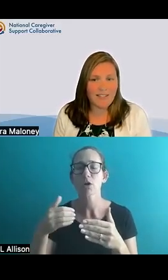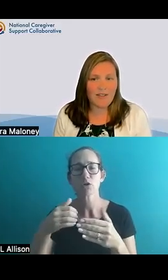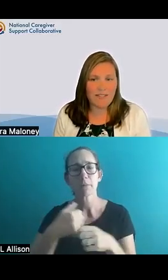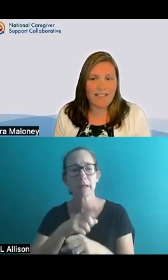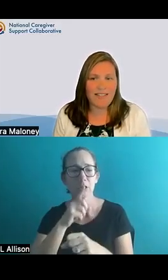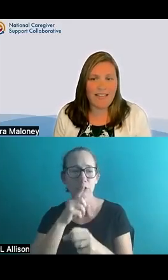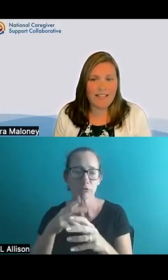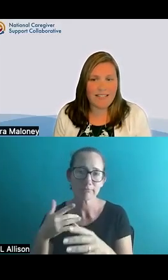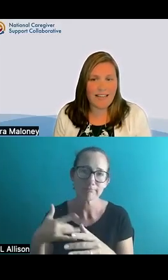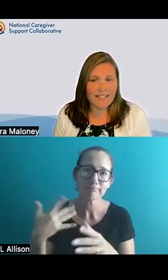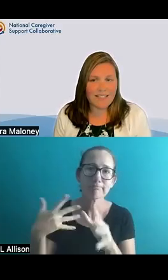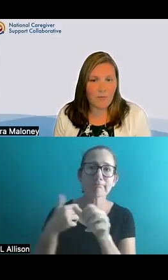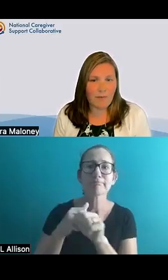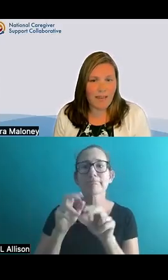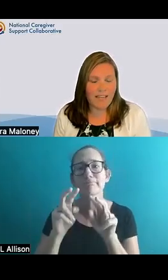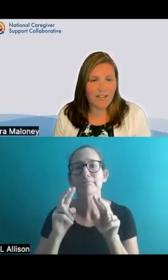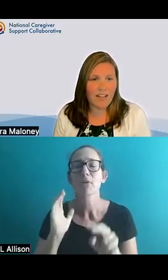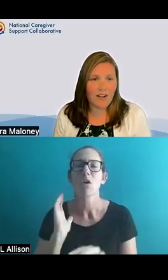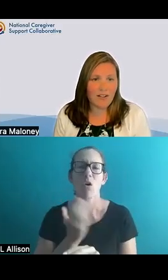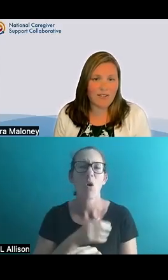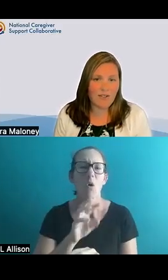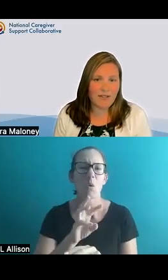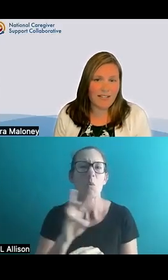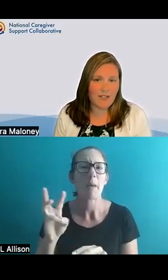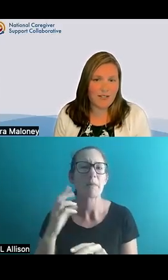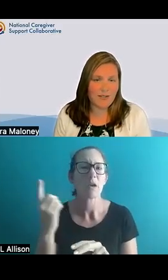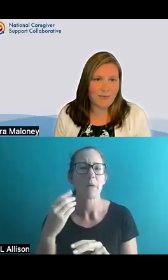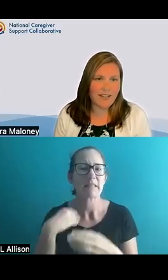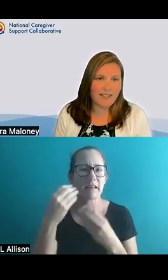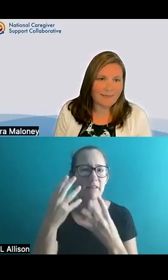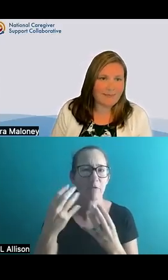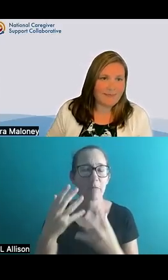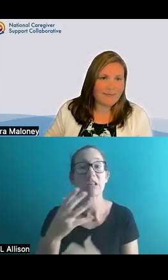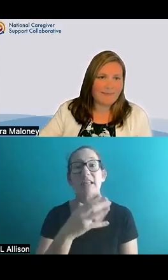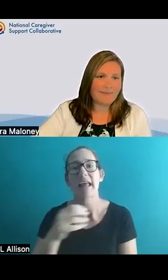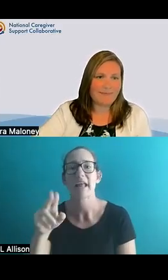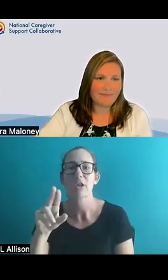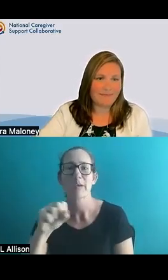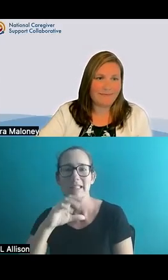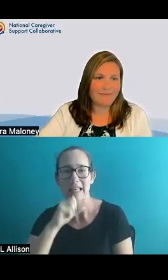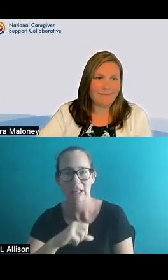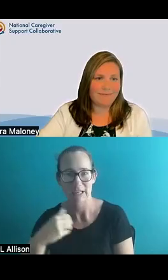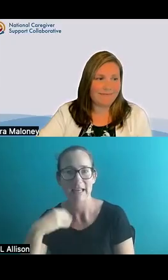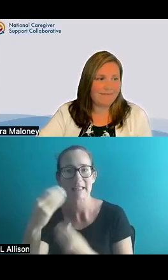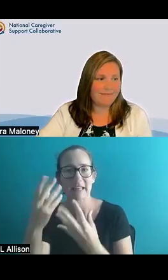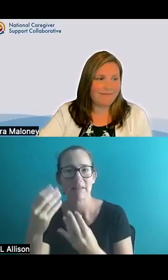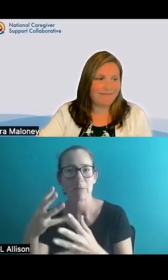you can visit the NCSC web page and also USAging's website.